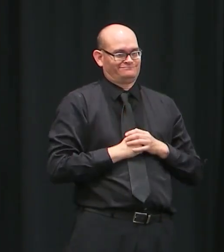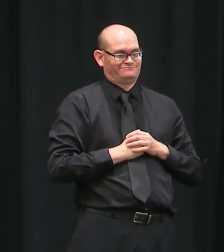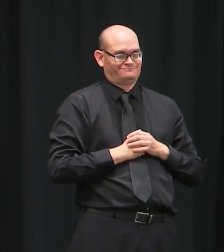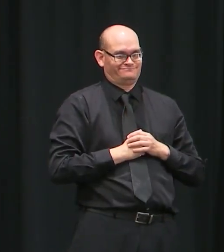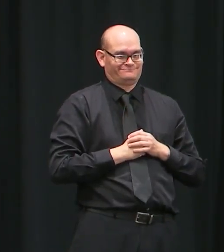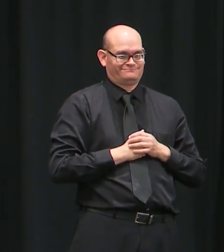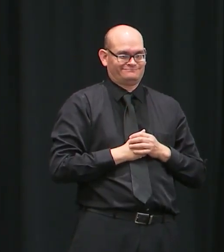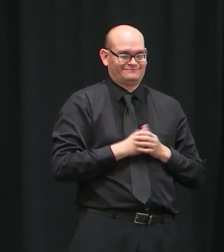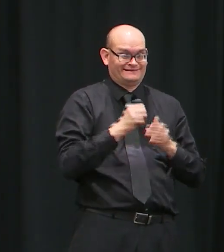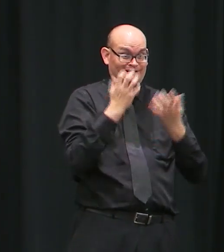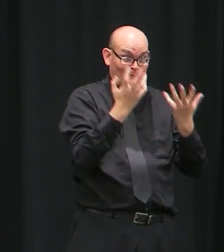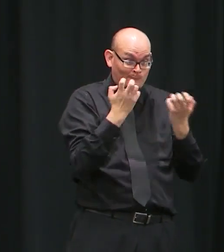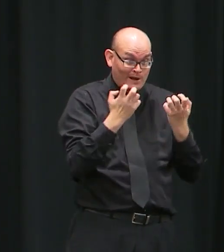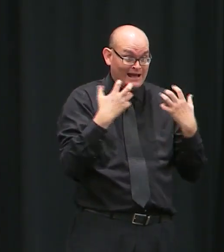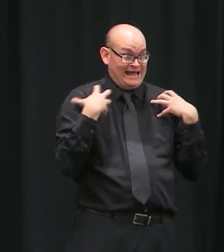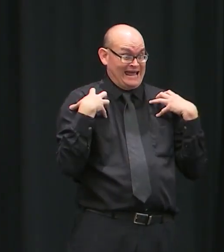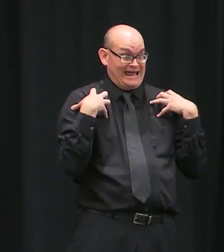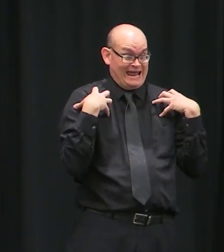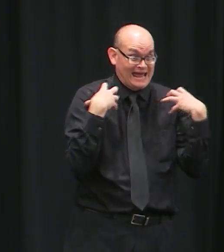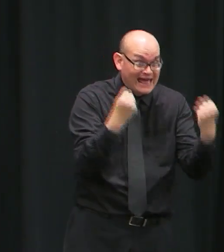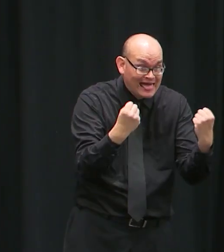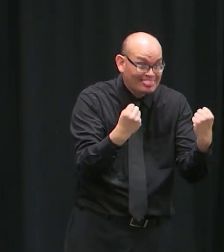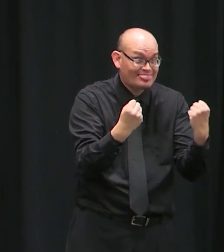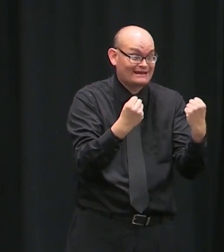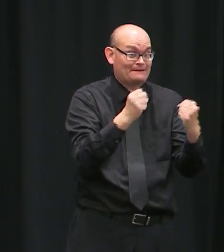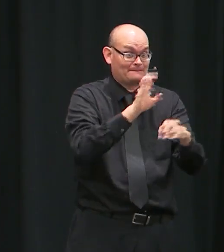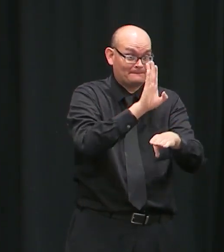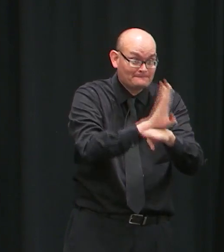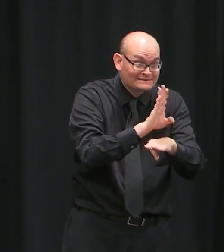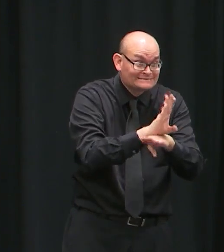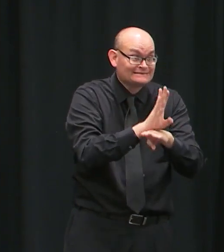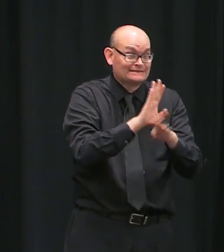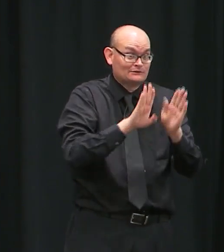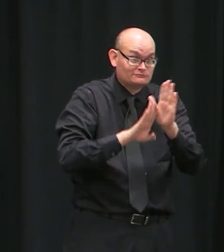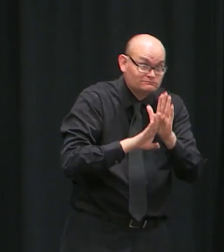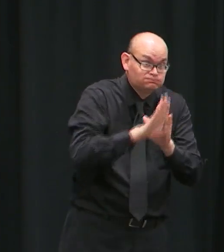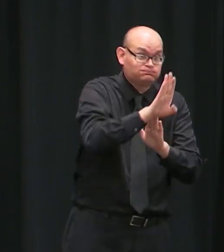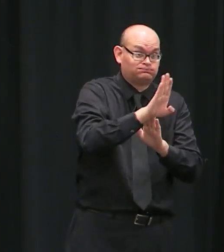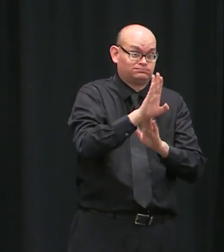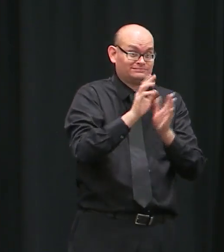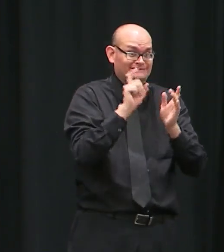THE PLEDGE INCLUDES MEASURES LIKE BRING PERSONAL PROTECTIVE EQUIPMENT IN ORDER TO REOPEN RESPONSIBLY.